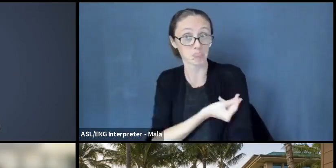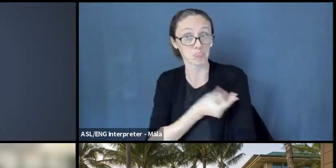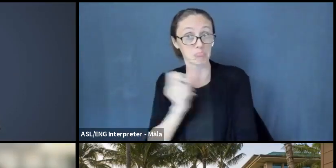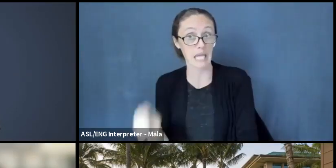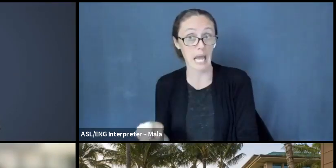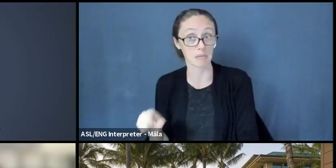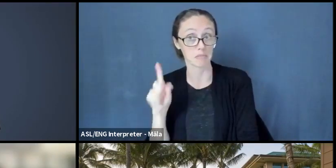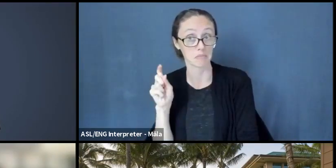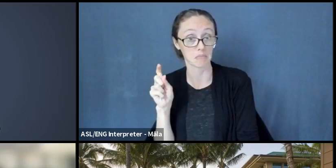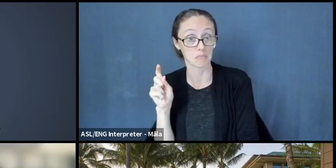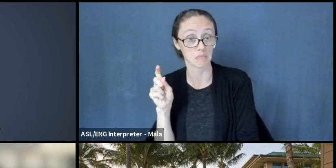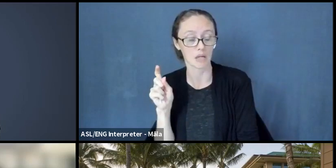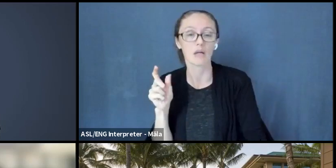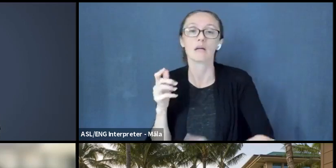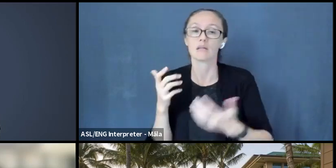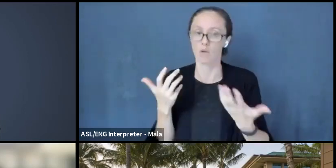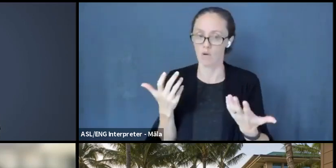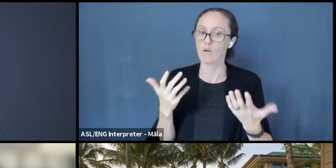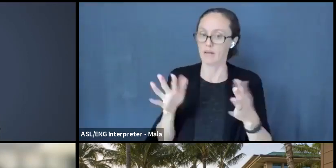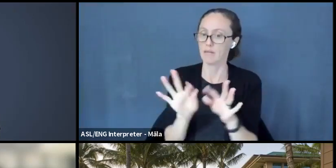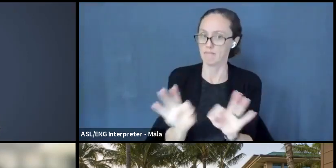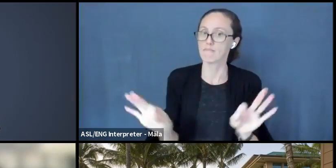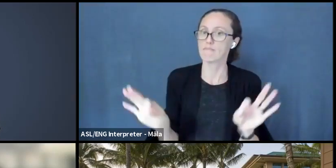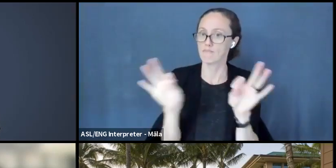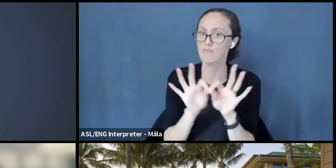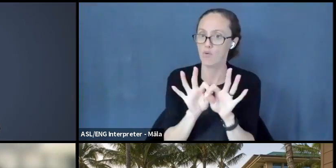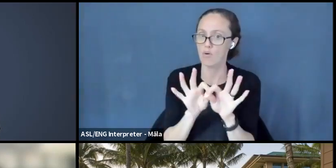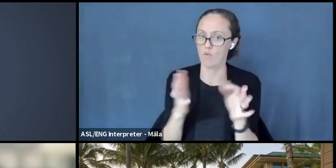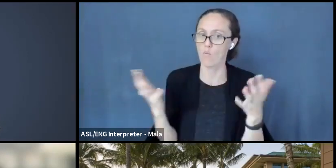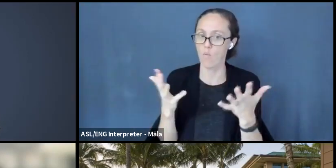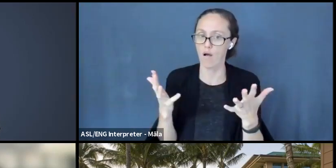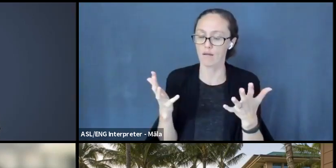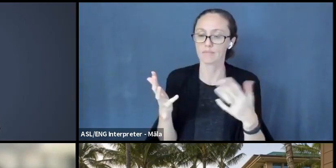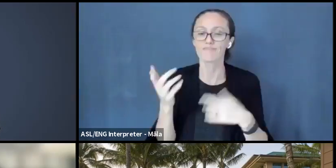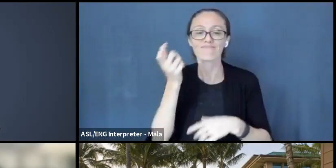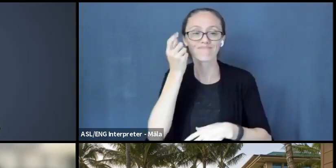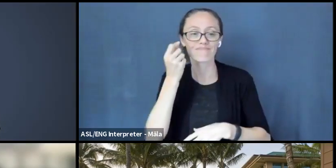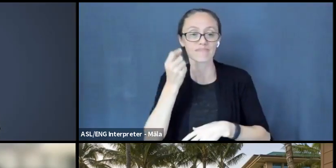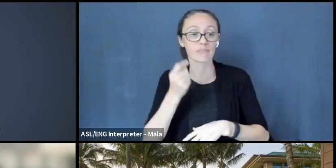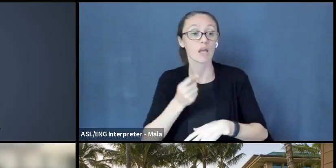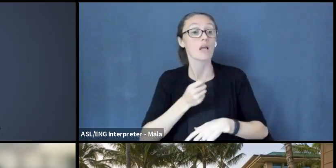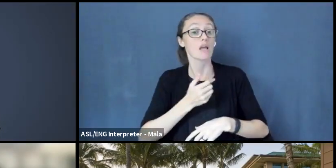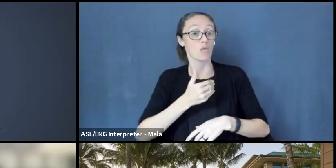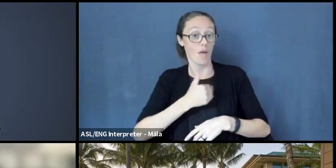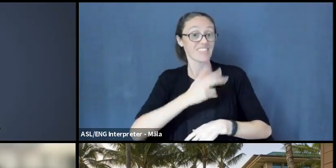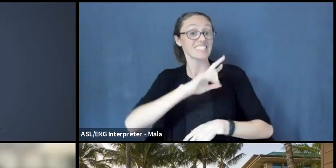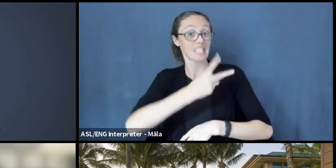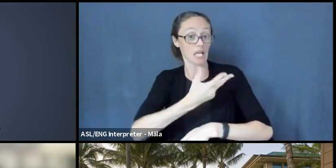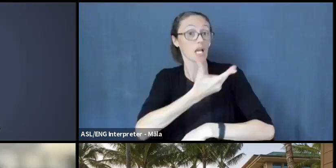It's important that there is a time period between the second dose and third dose.